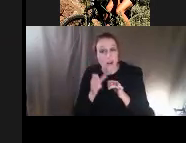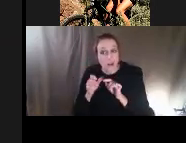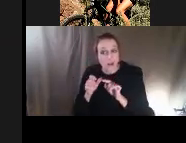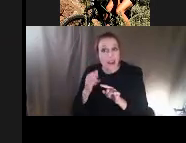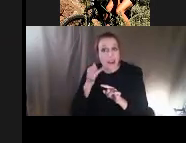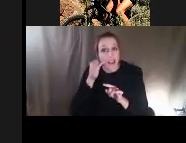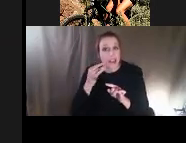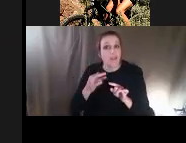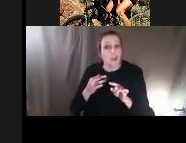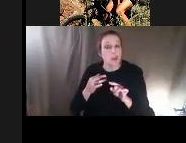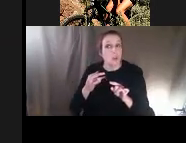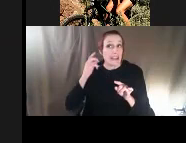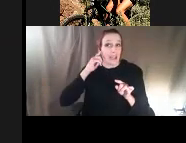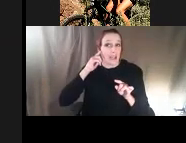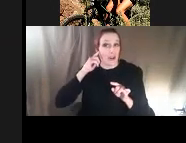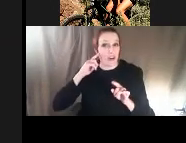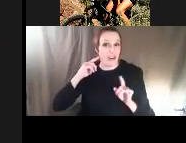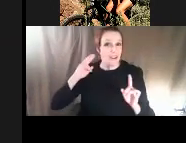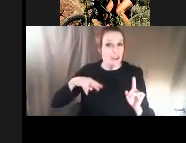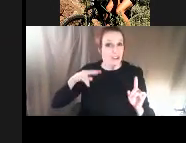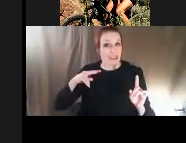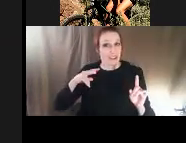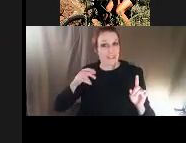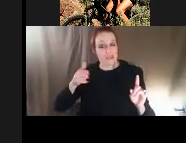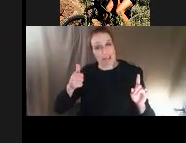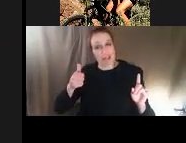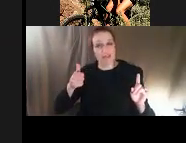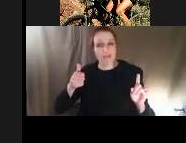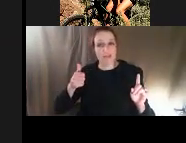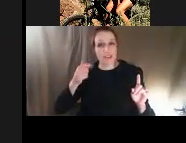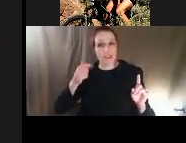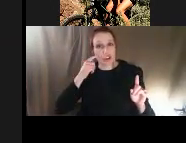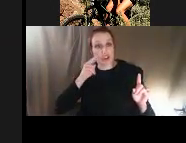into your mind, it's a good opportunity for you to kind of take some deep breaths and make sure that